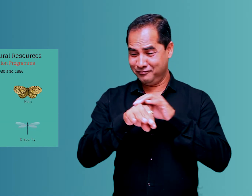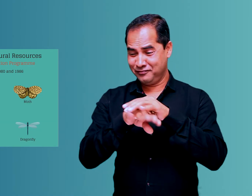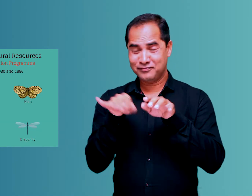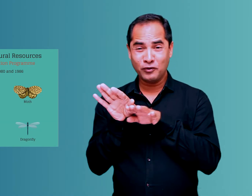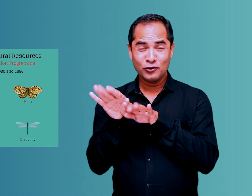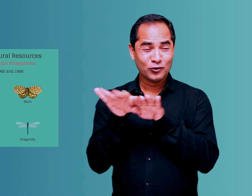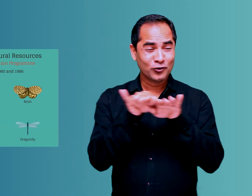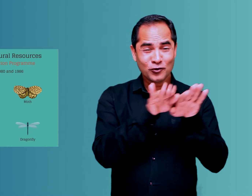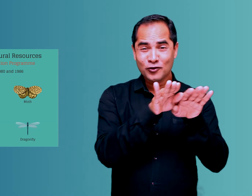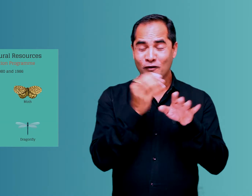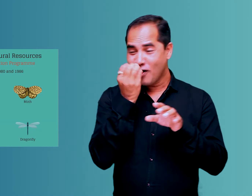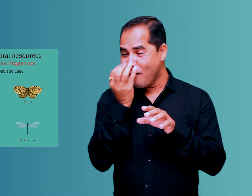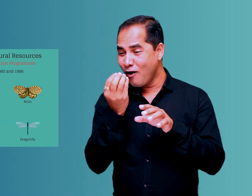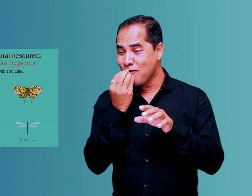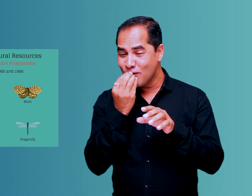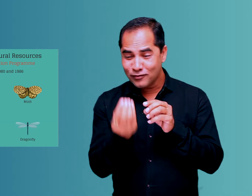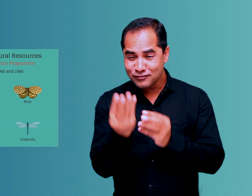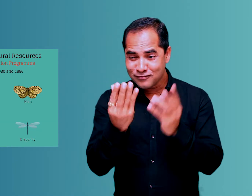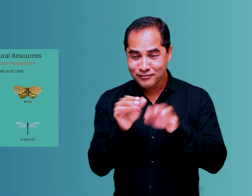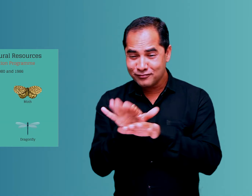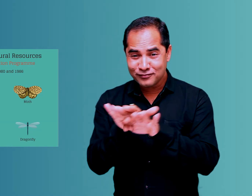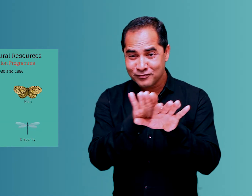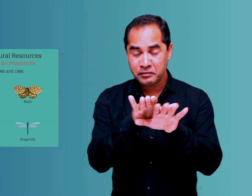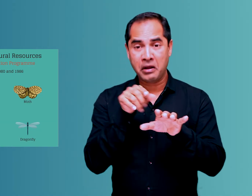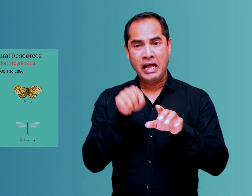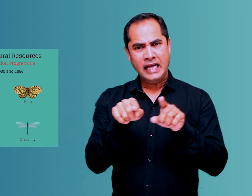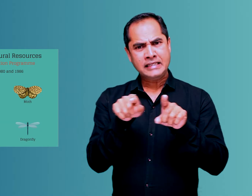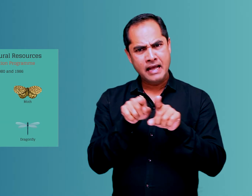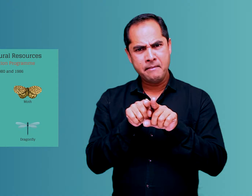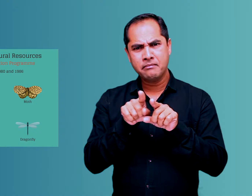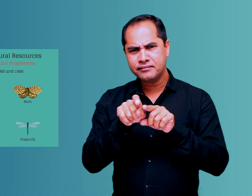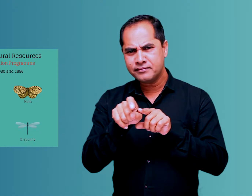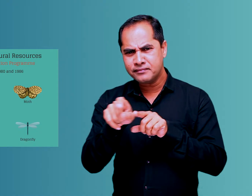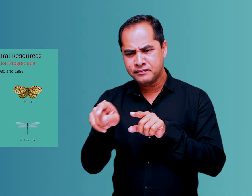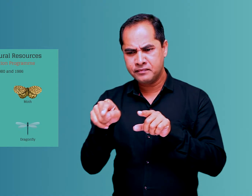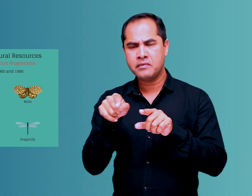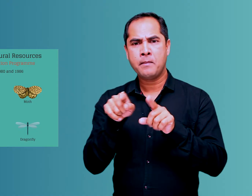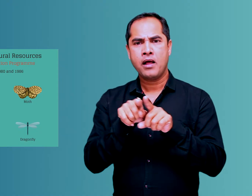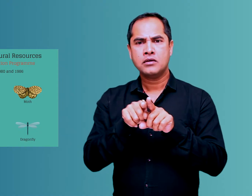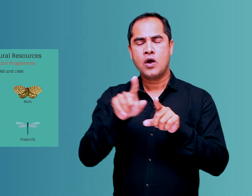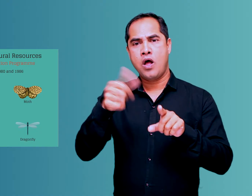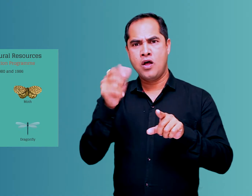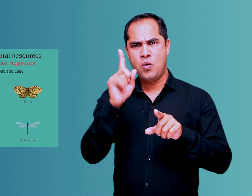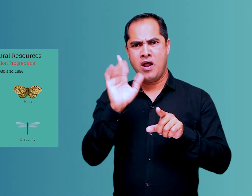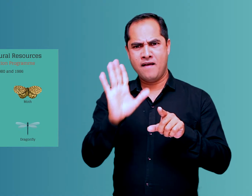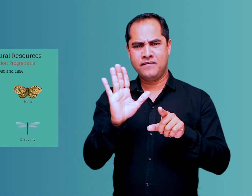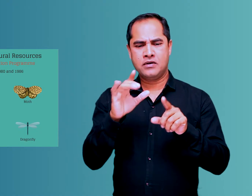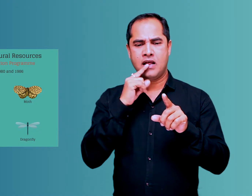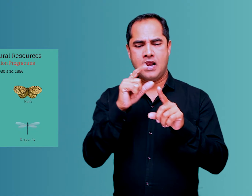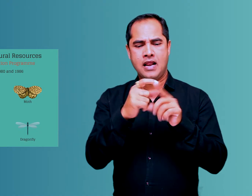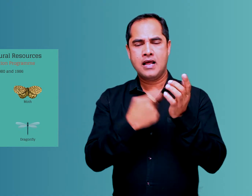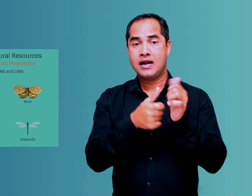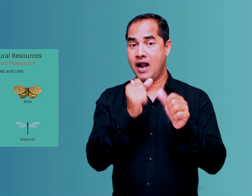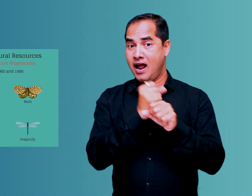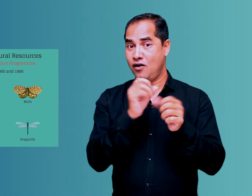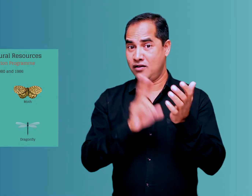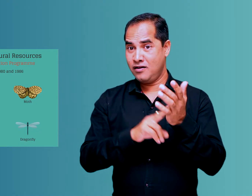sitting on flowers, eating etc. and beetles, also one kind of dragonfly -